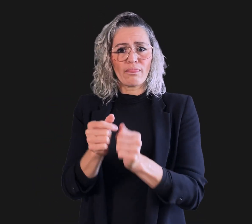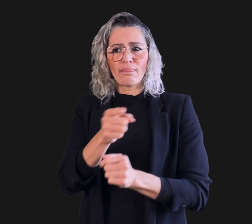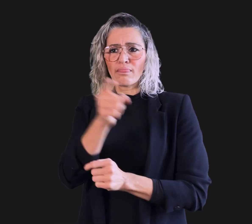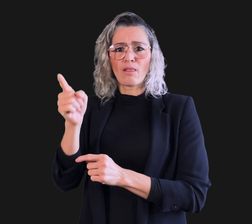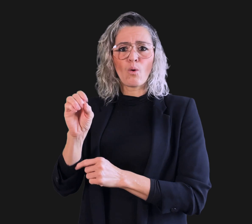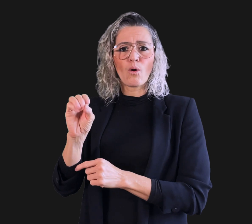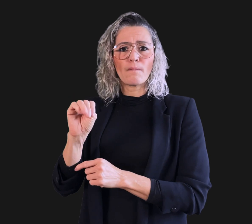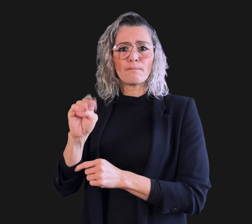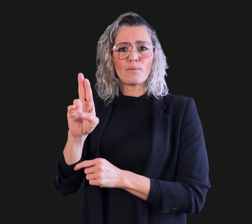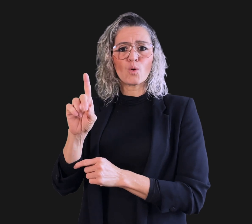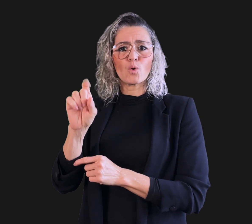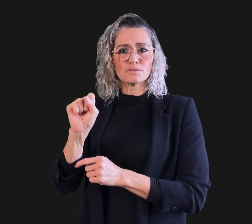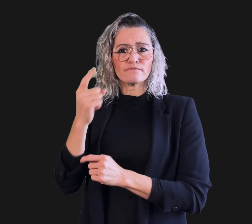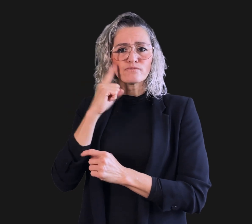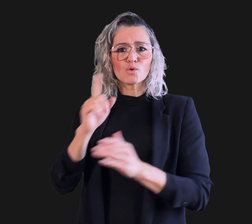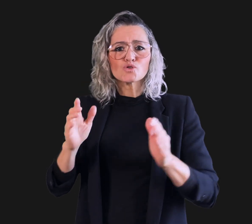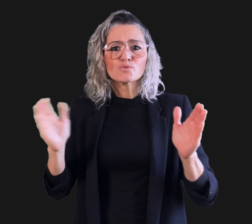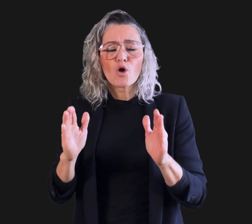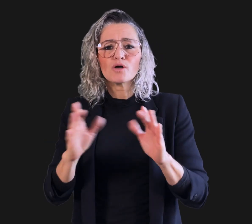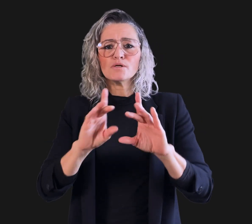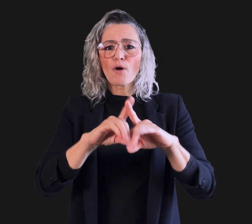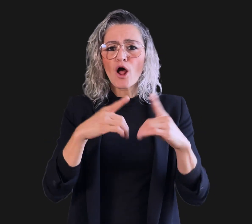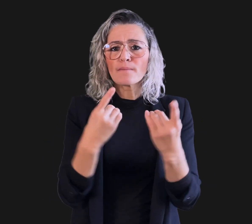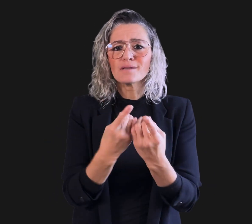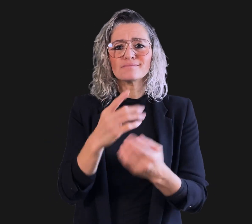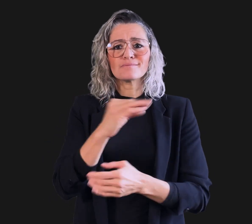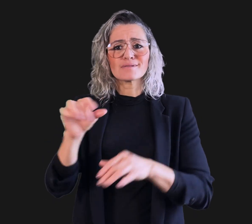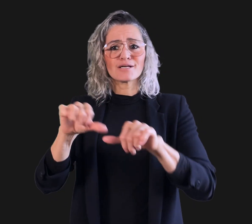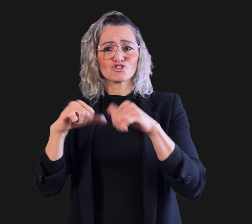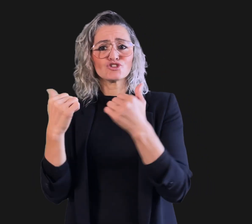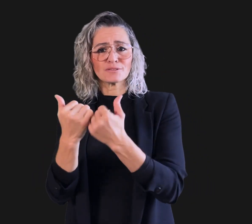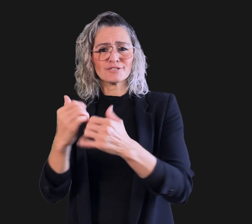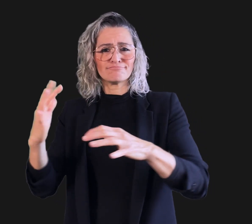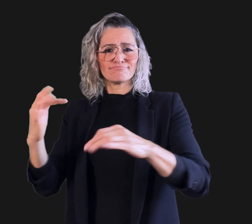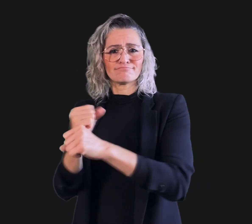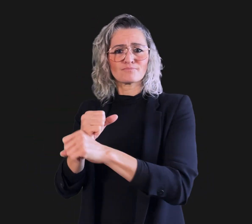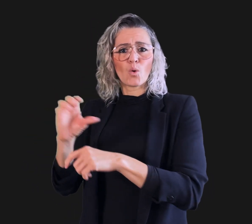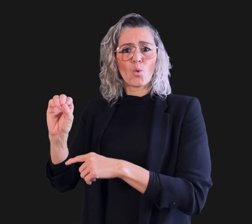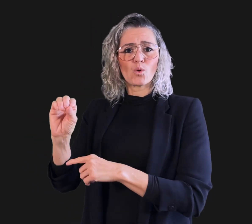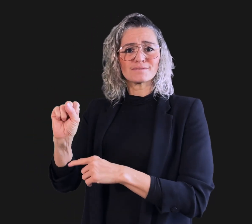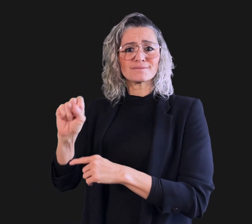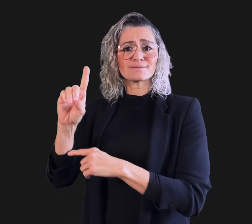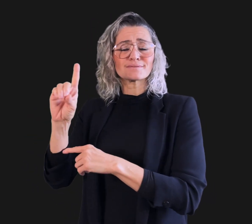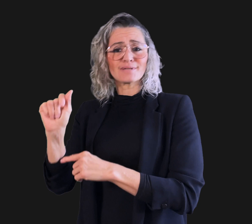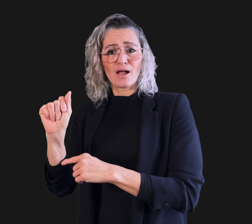with the Ombuds for Small Departments and Agencies (OSDA)